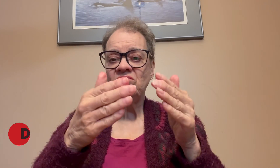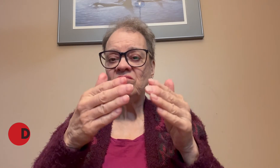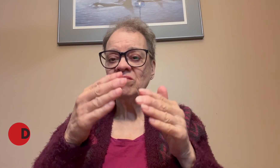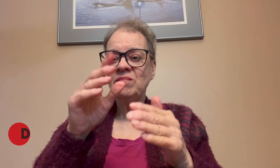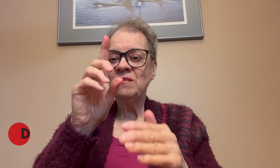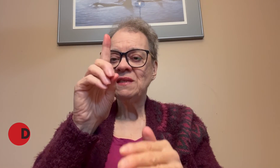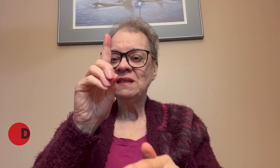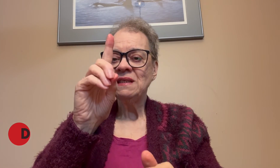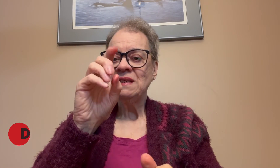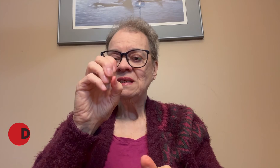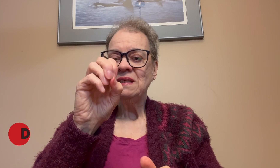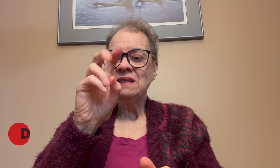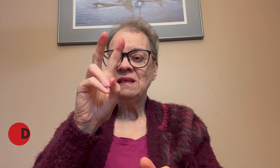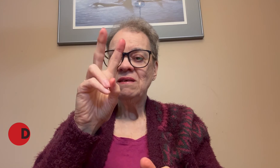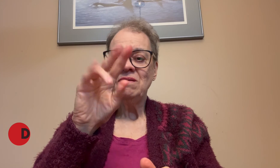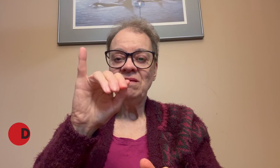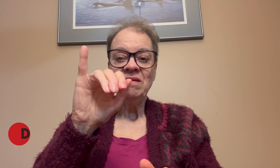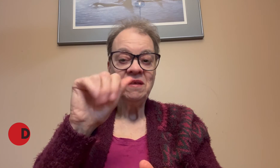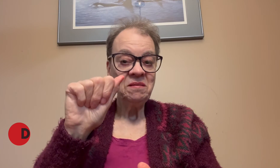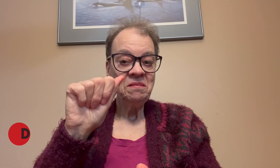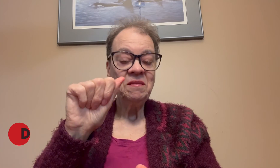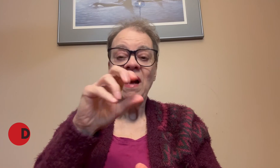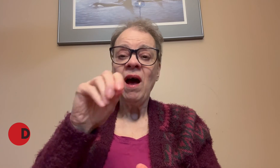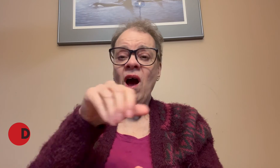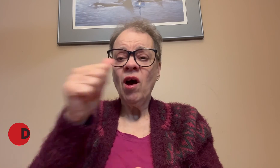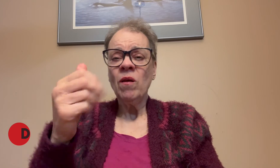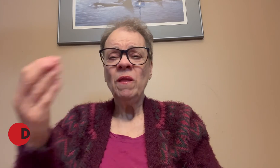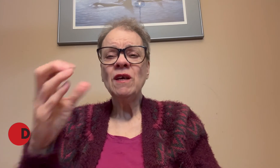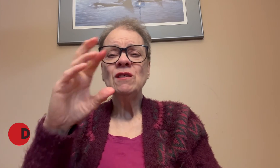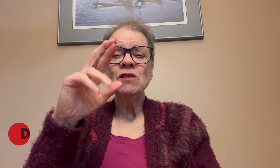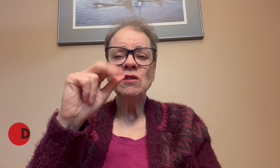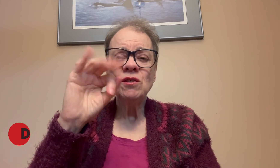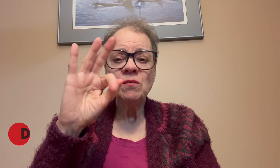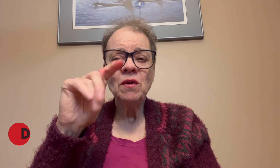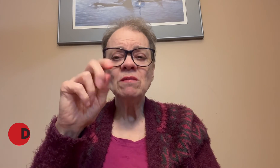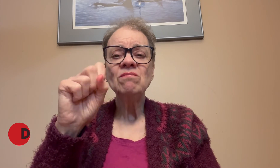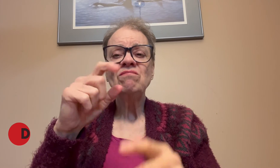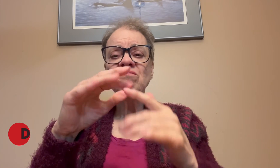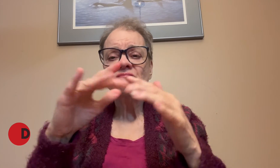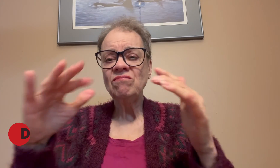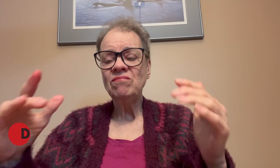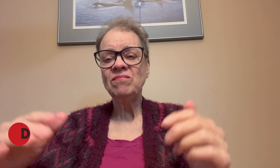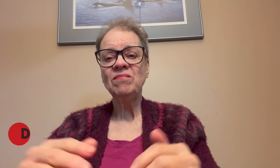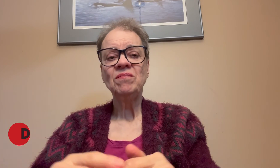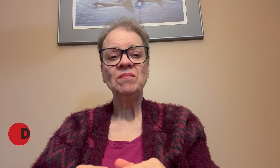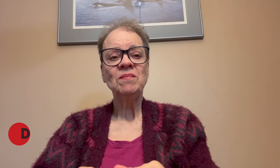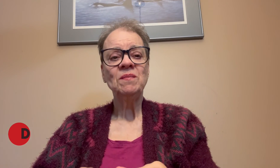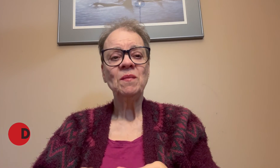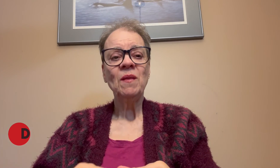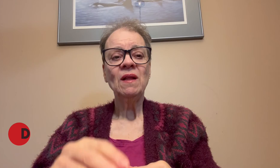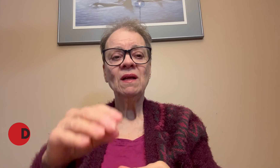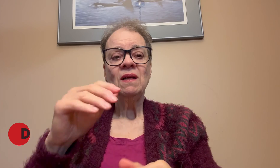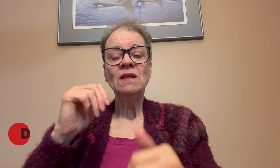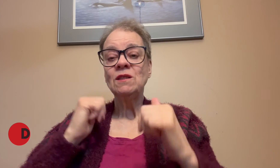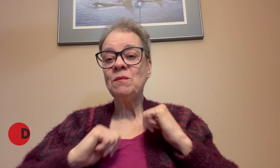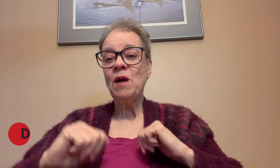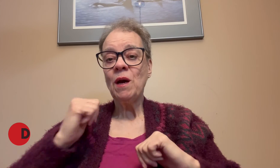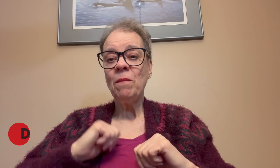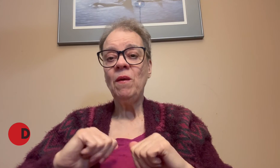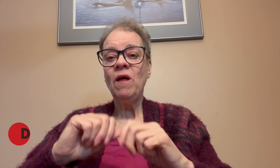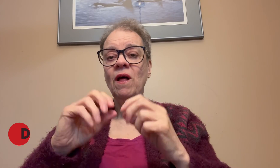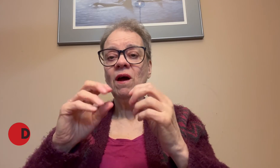Concentrating on De'VIA and other art and crafts,